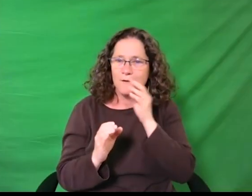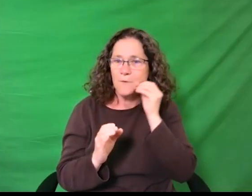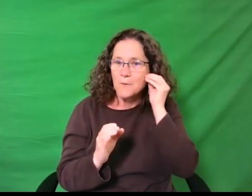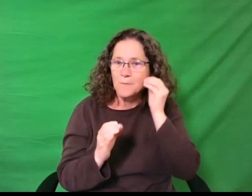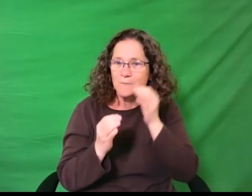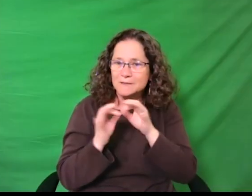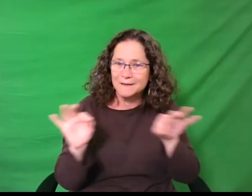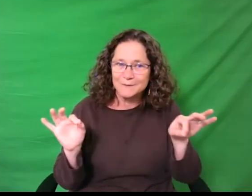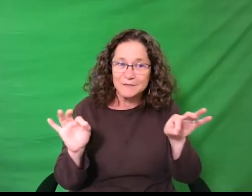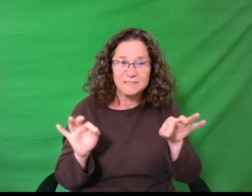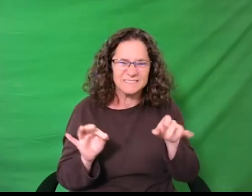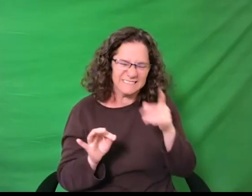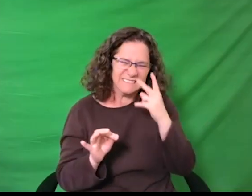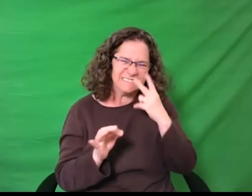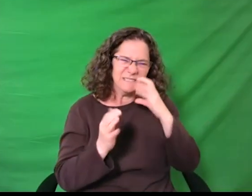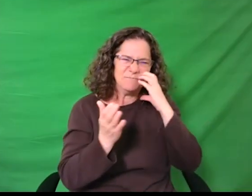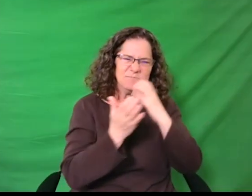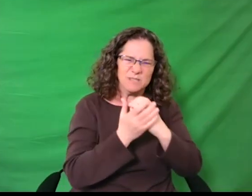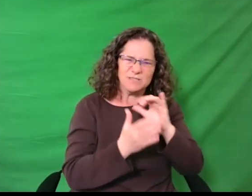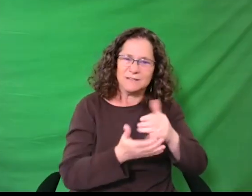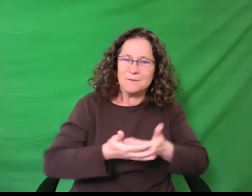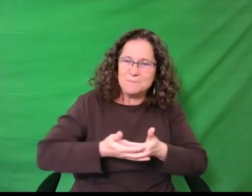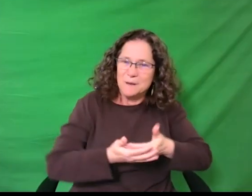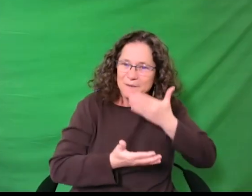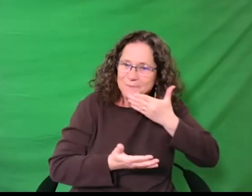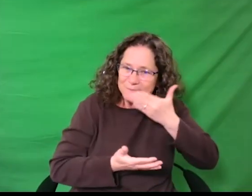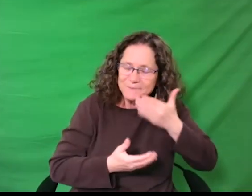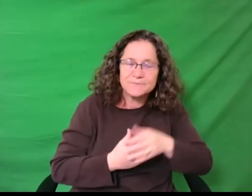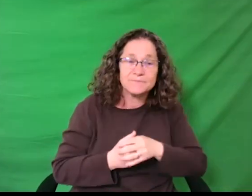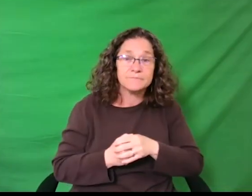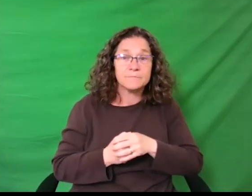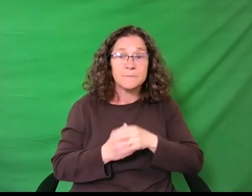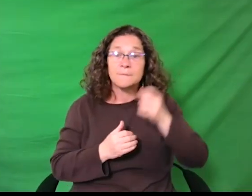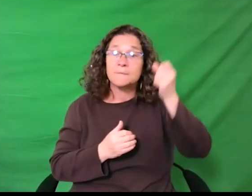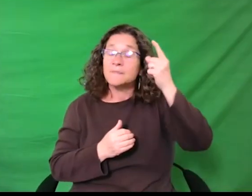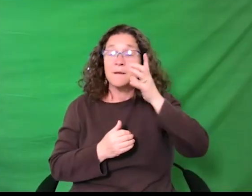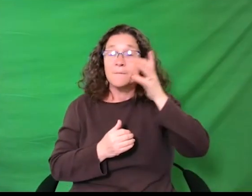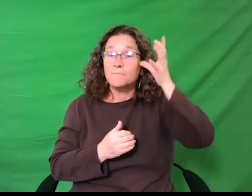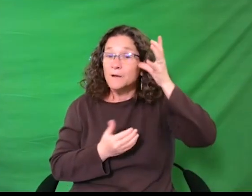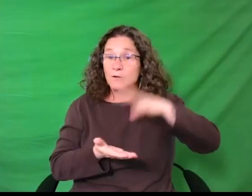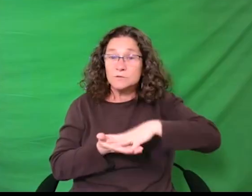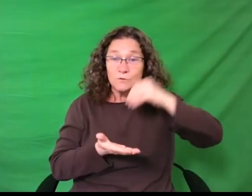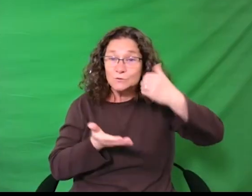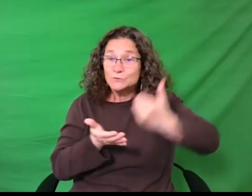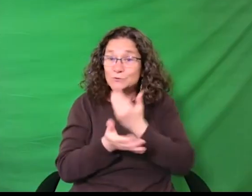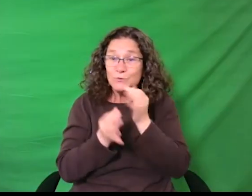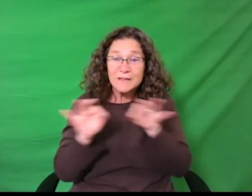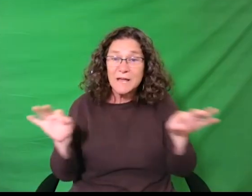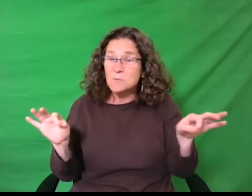Parent's don't have to learn a new language. They can use the same language in their home